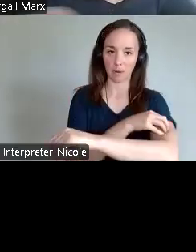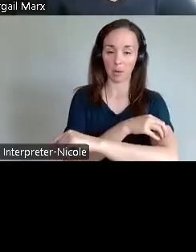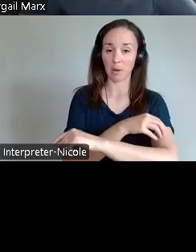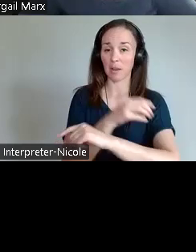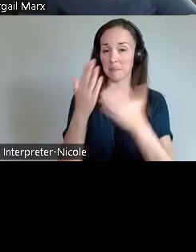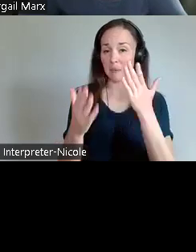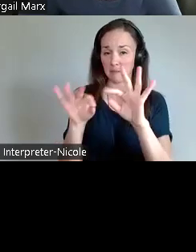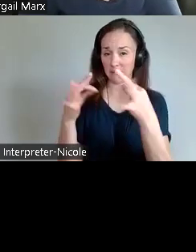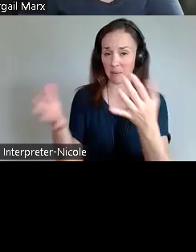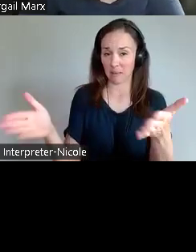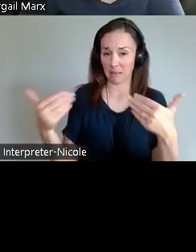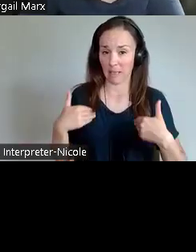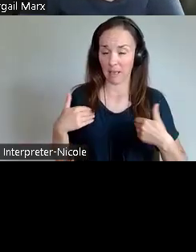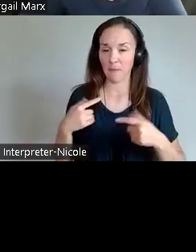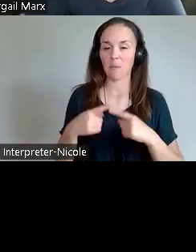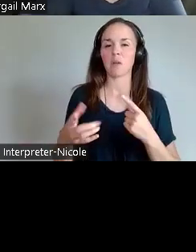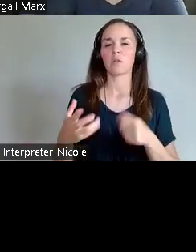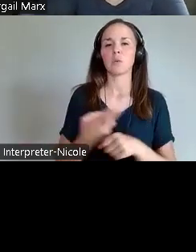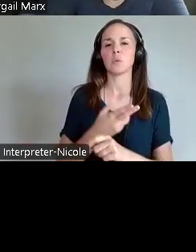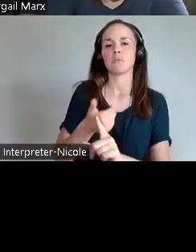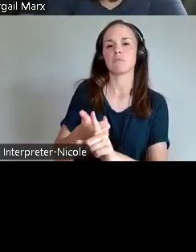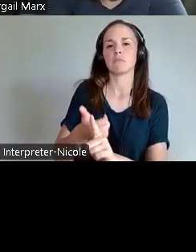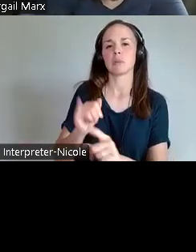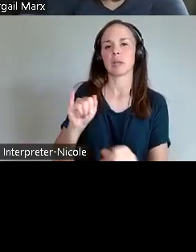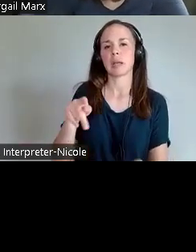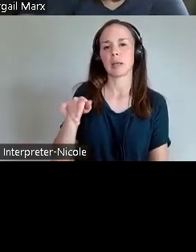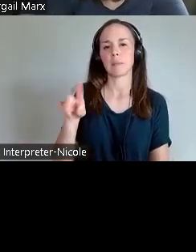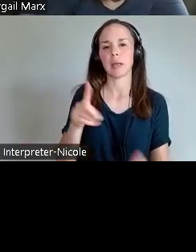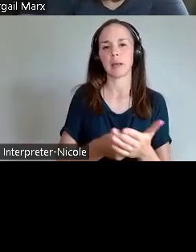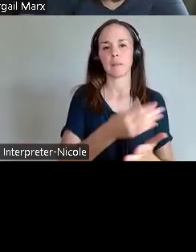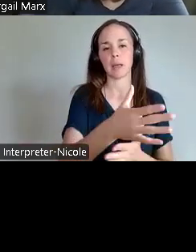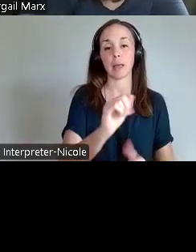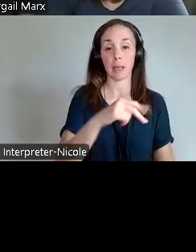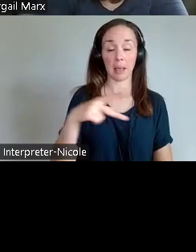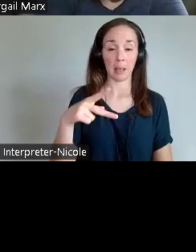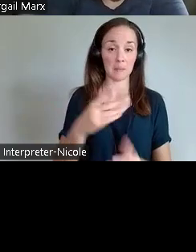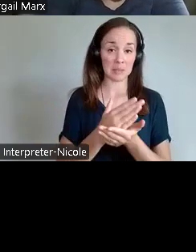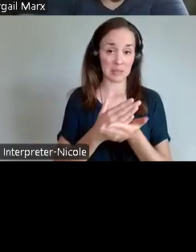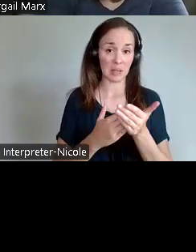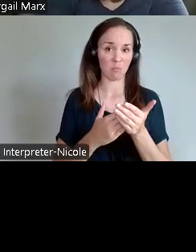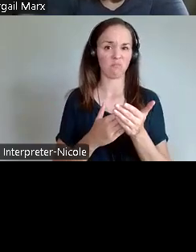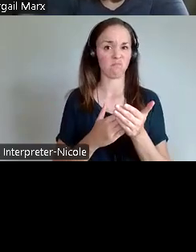it and want to buy the app. Some of these apps are very expensive.